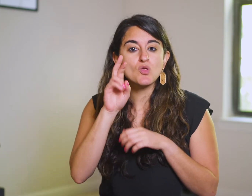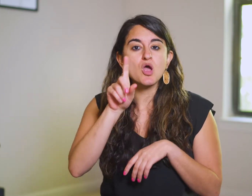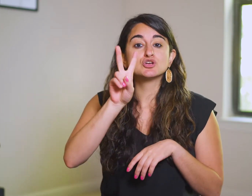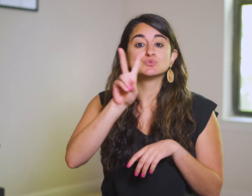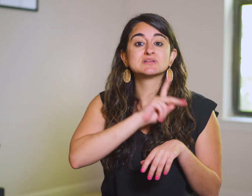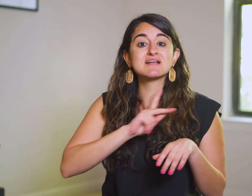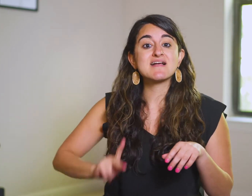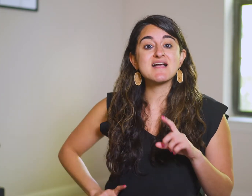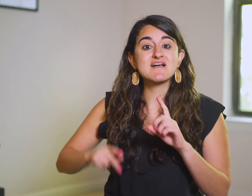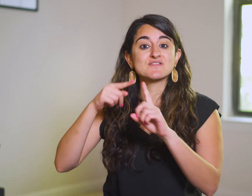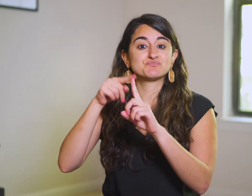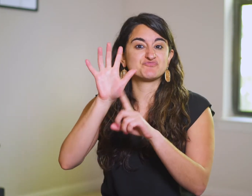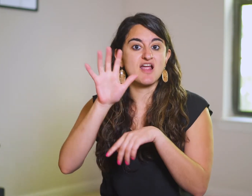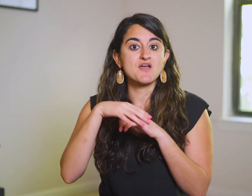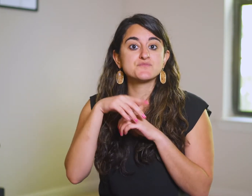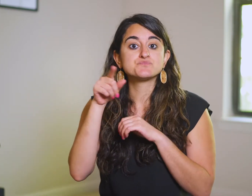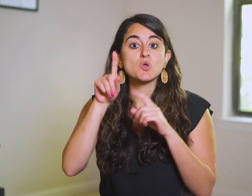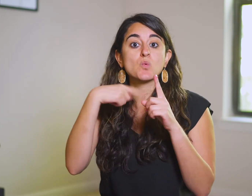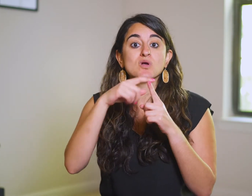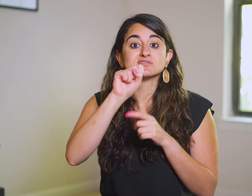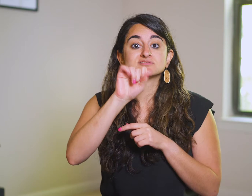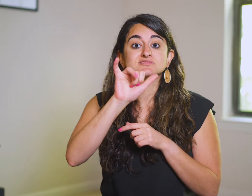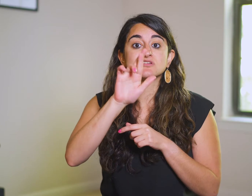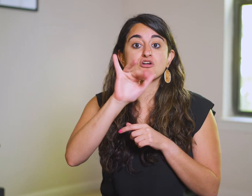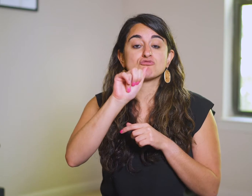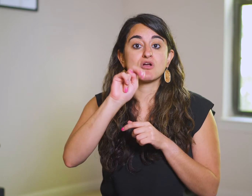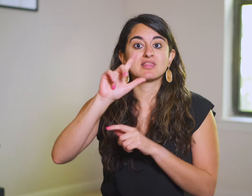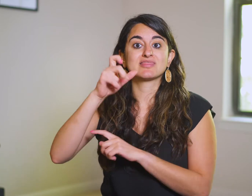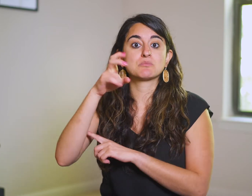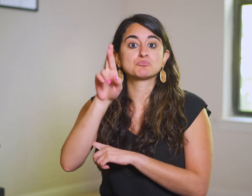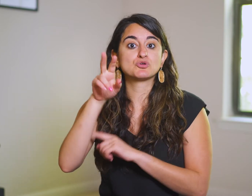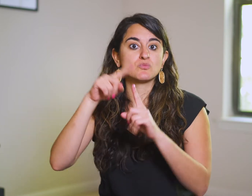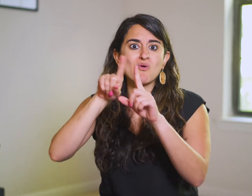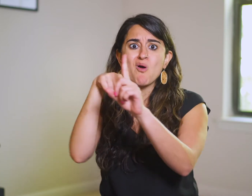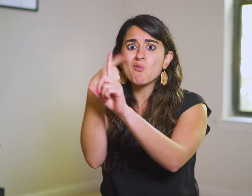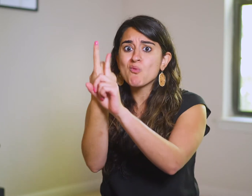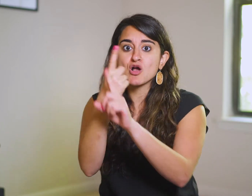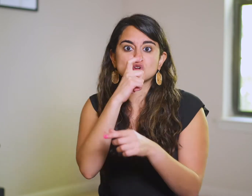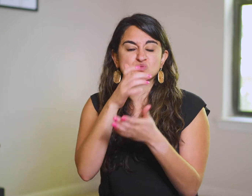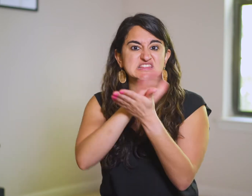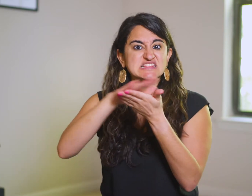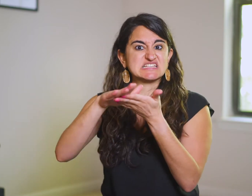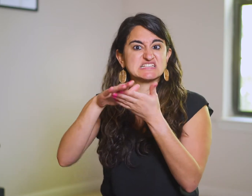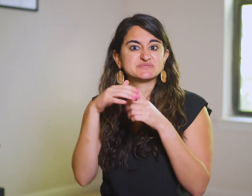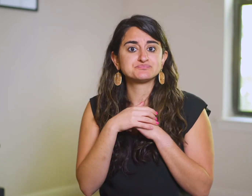Or 2 Kings 5, when the Syrian leper was the only one who was cleansed.